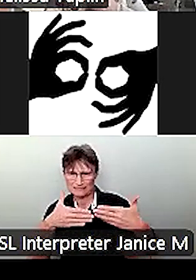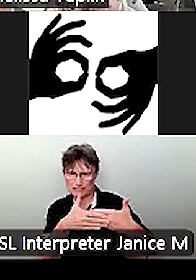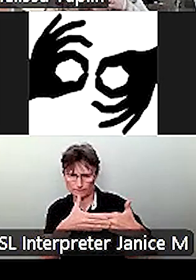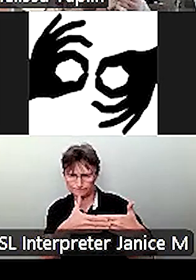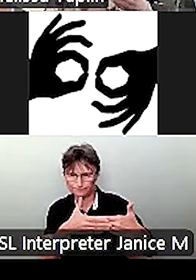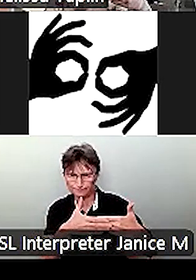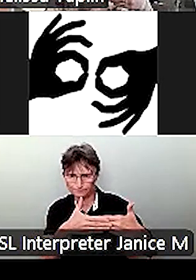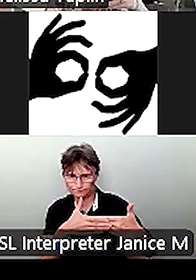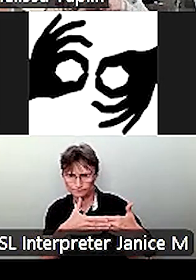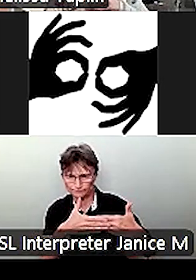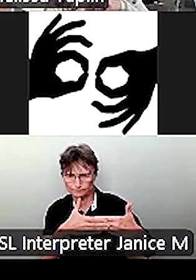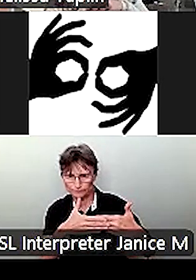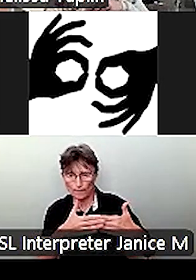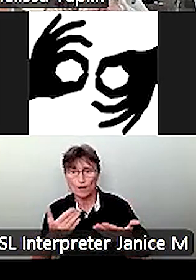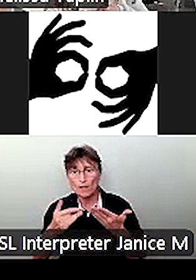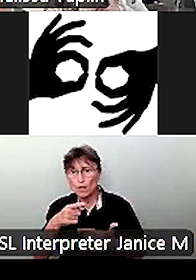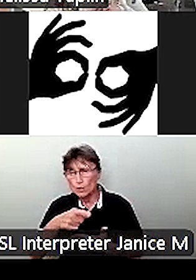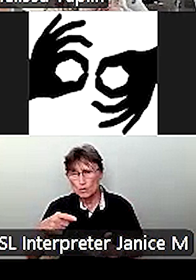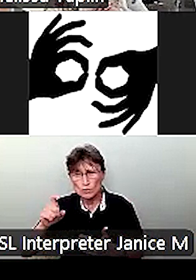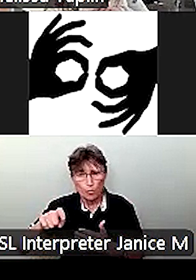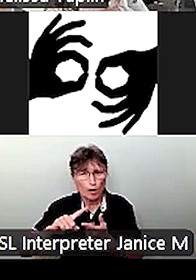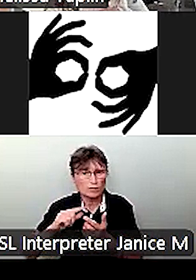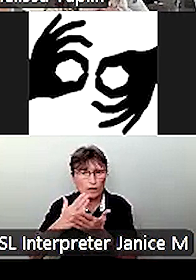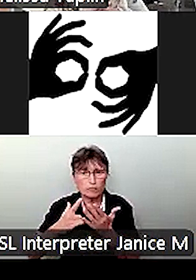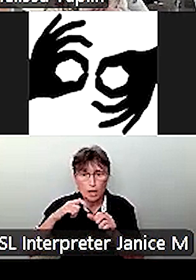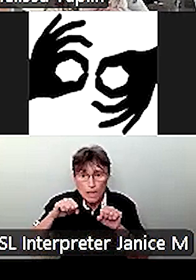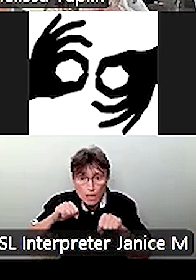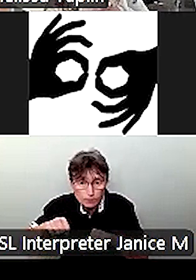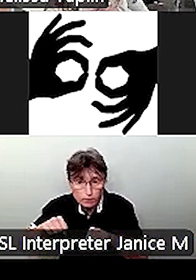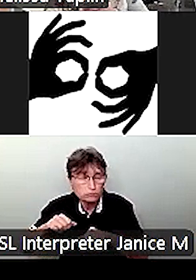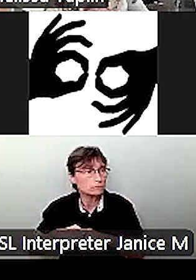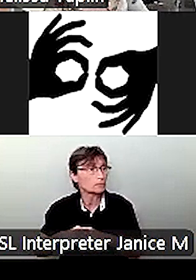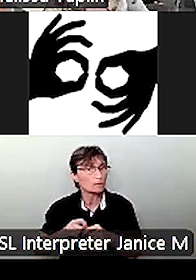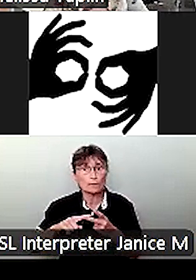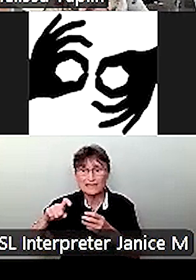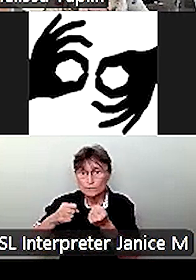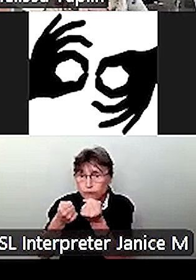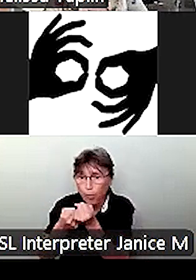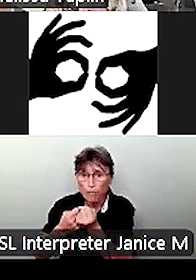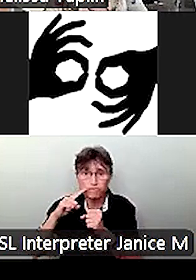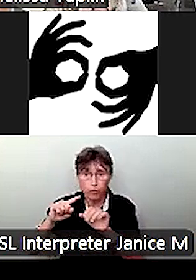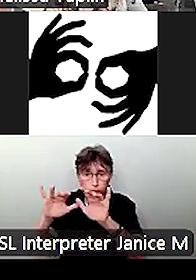getting support or feedback on your application, please contact either the program specialists,